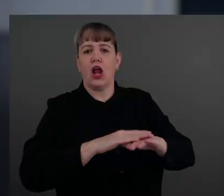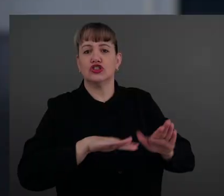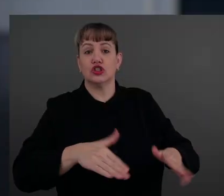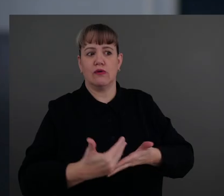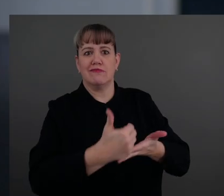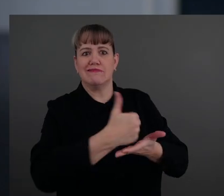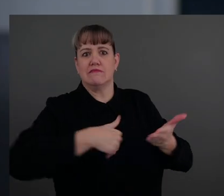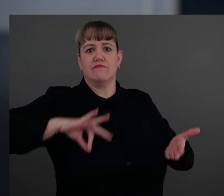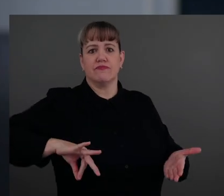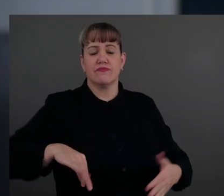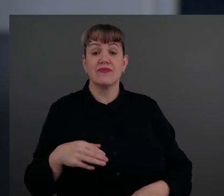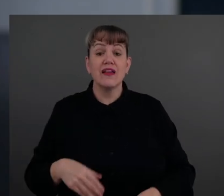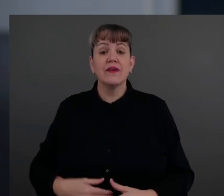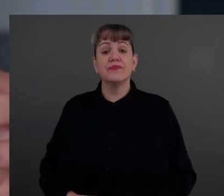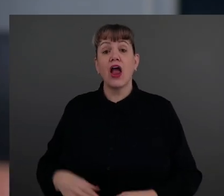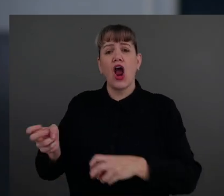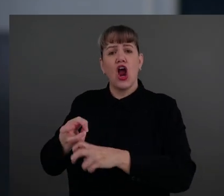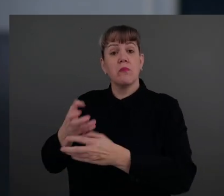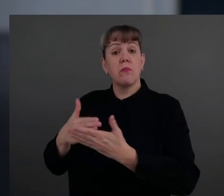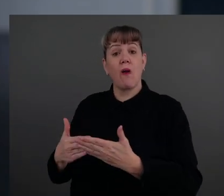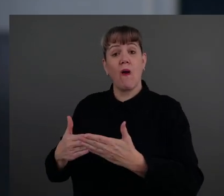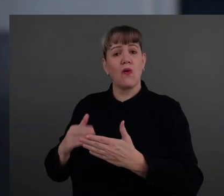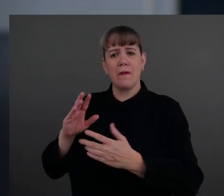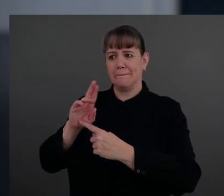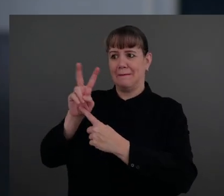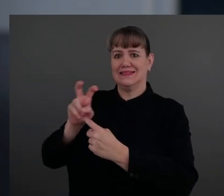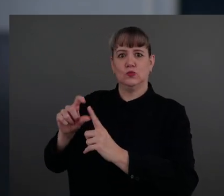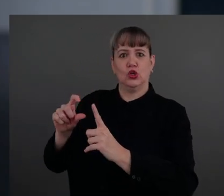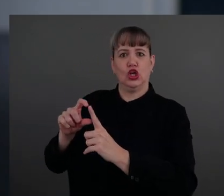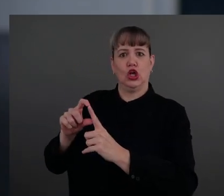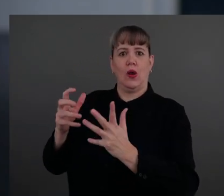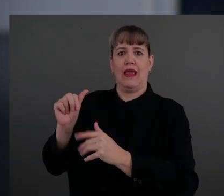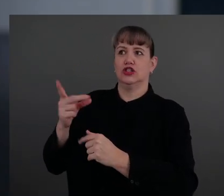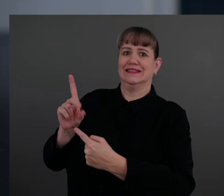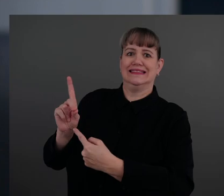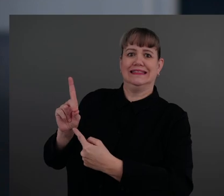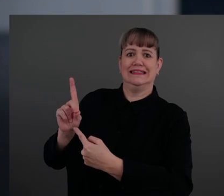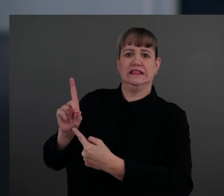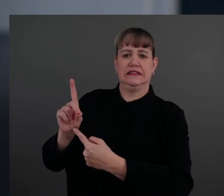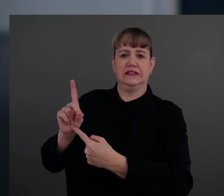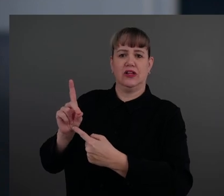The hardest part is that it's such a buzzword nowadays. Like, "Oh, everyone's got ADHD," or "That's such an ADHD thing."